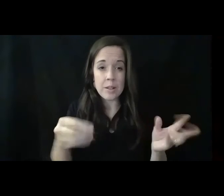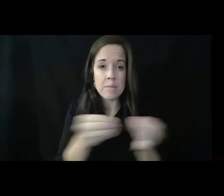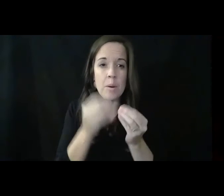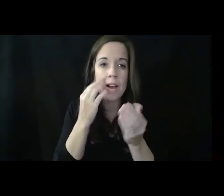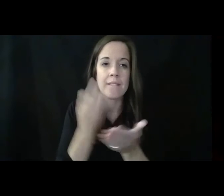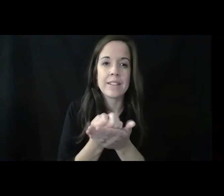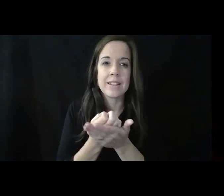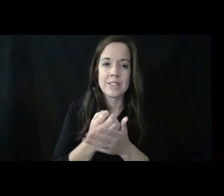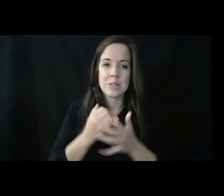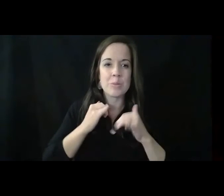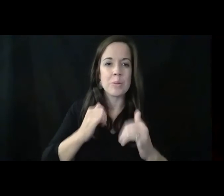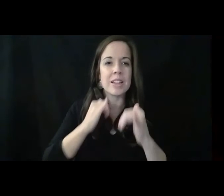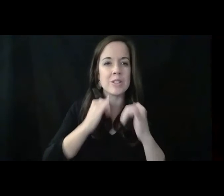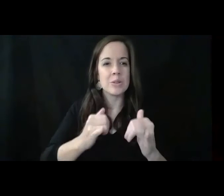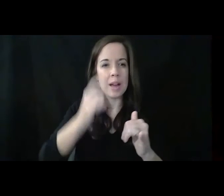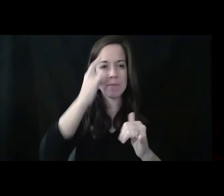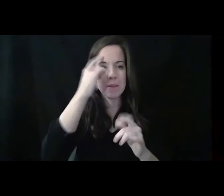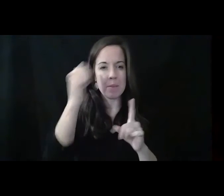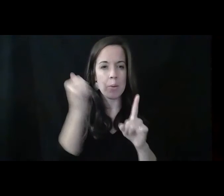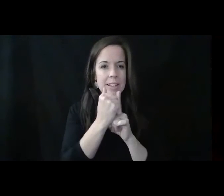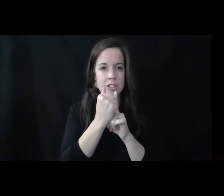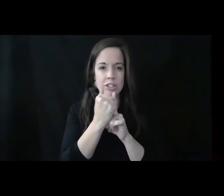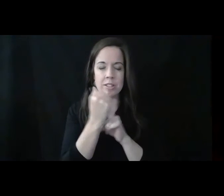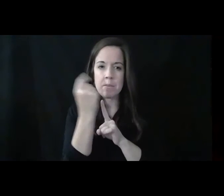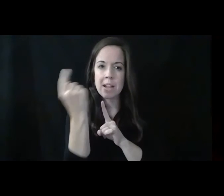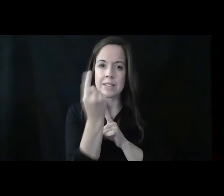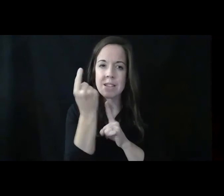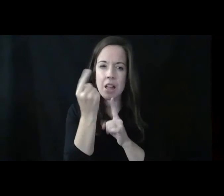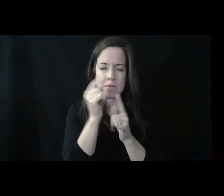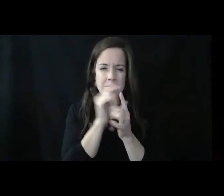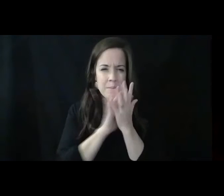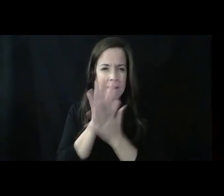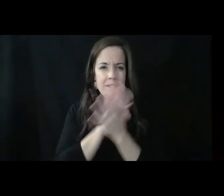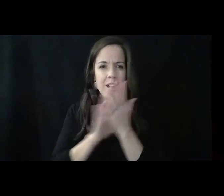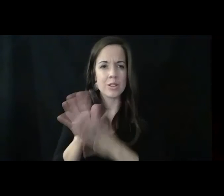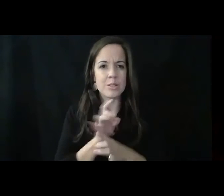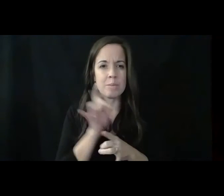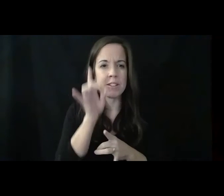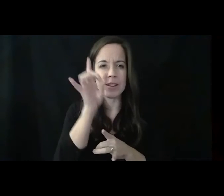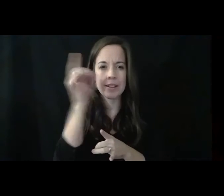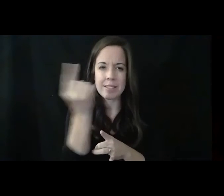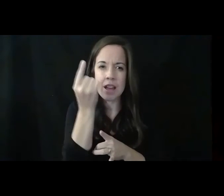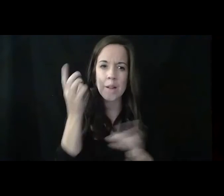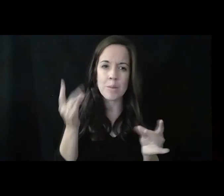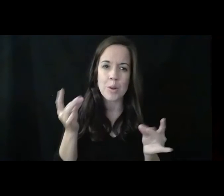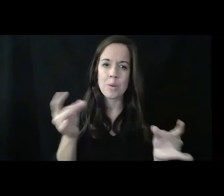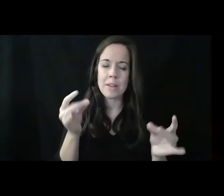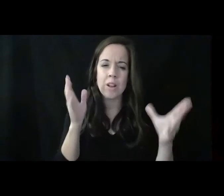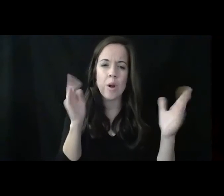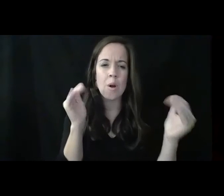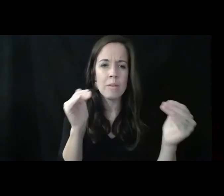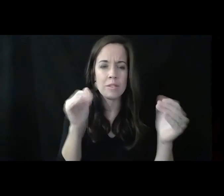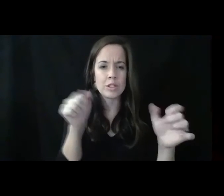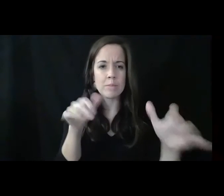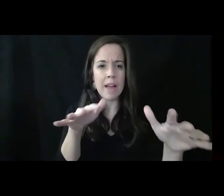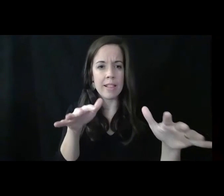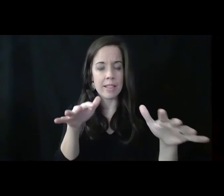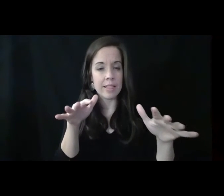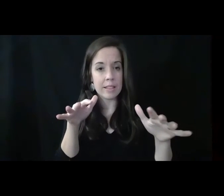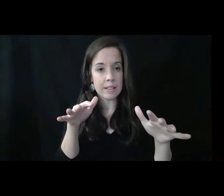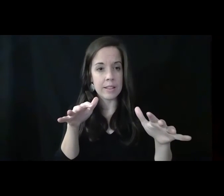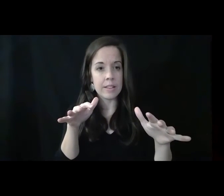had been bewitched by some befuddled spirit, some humid, hopeful spell—yet rigs keep taking